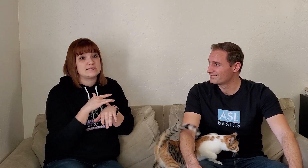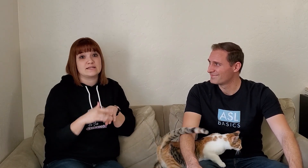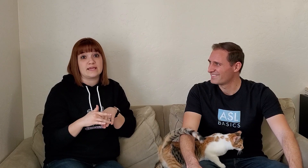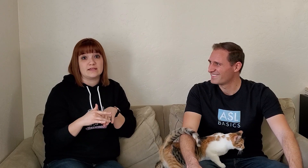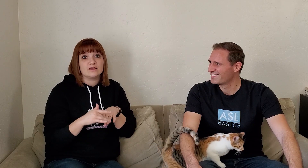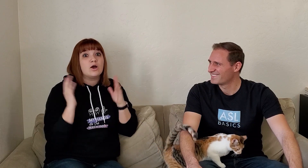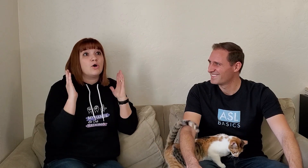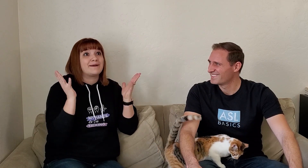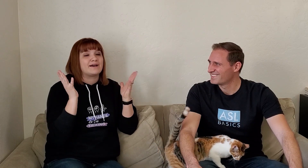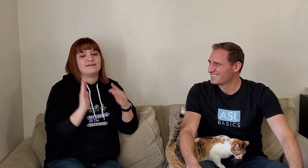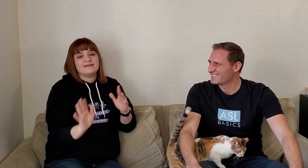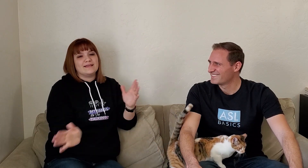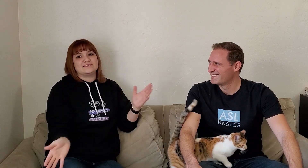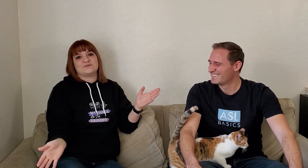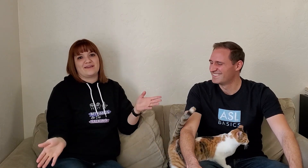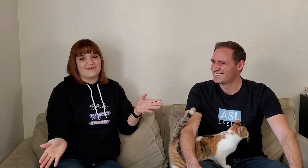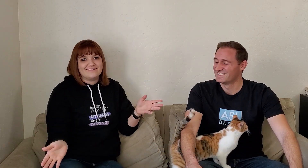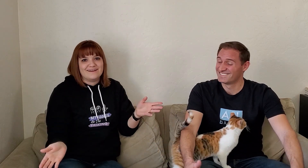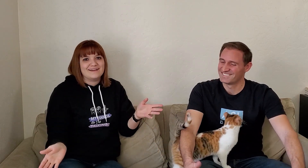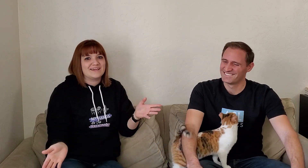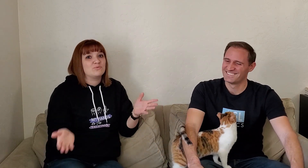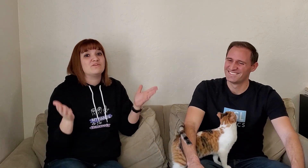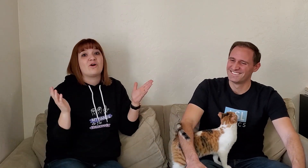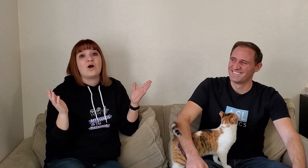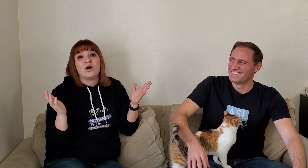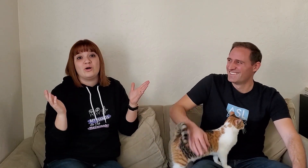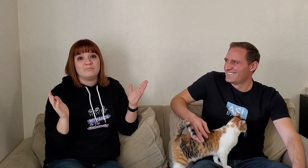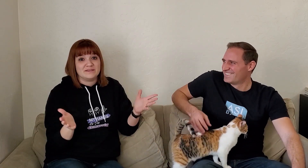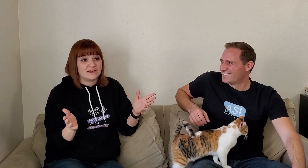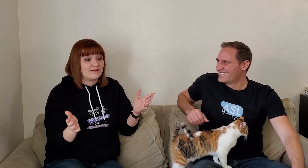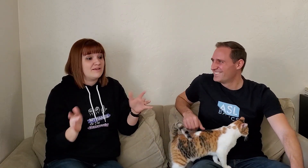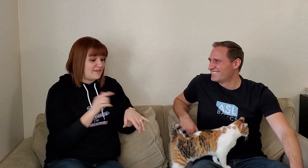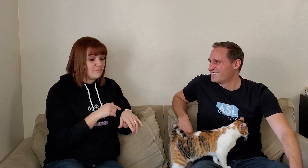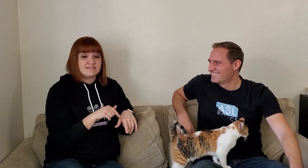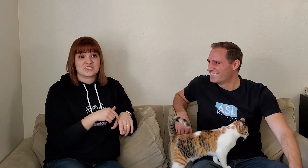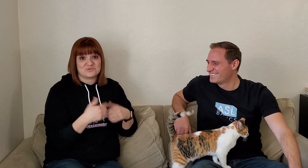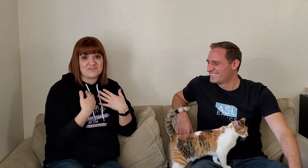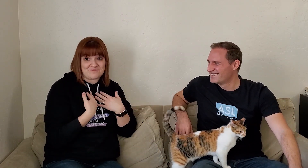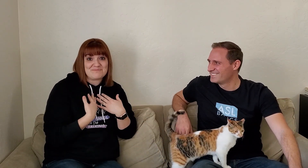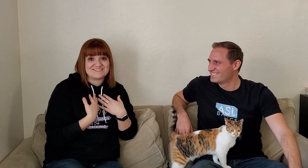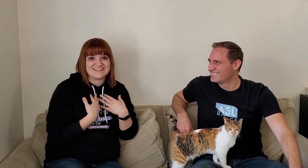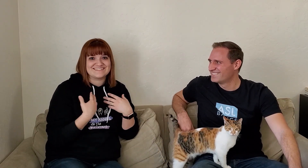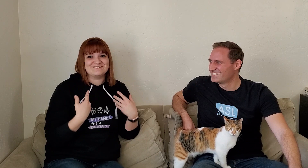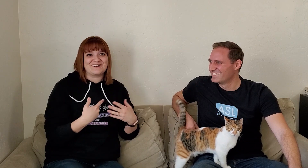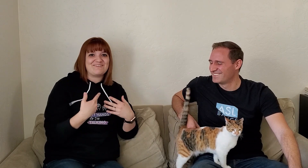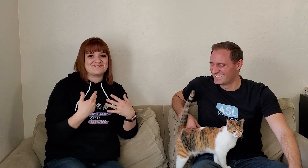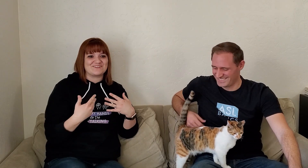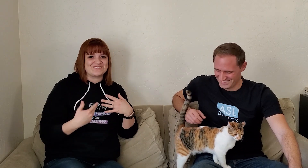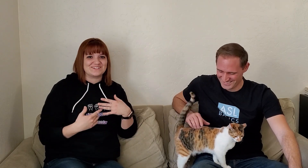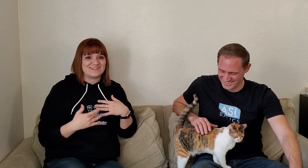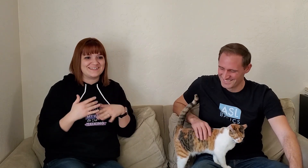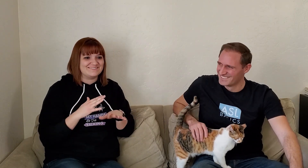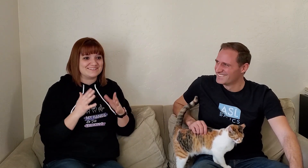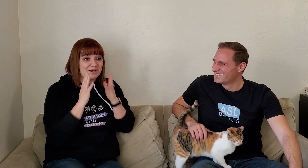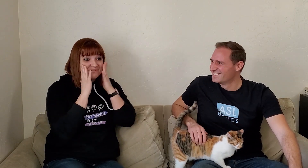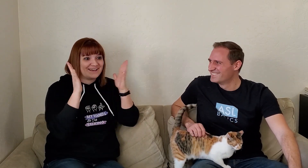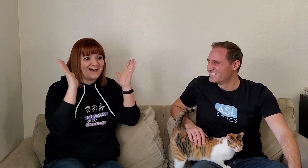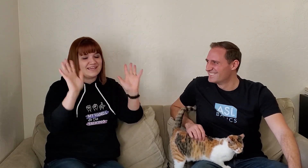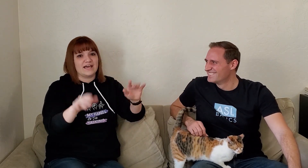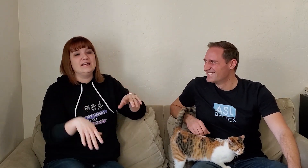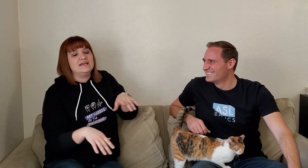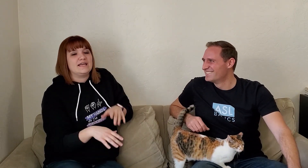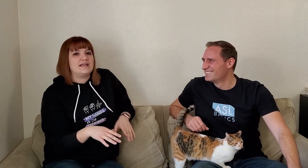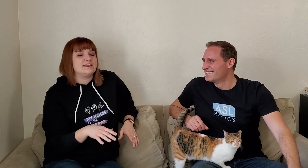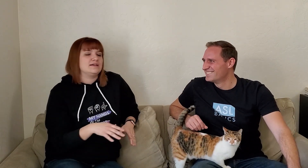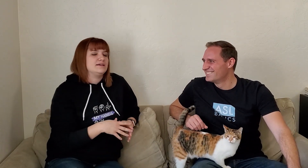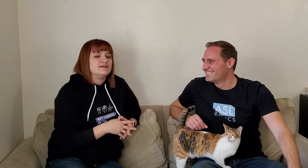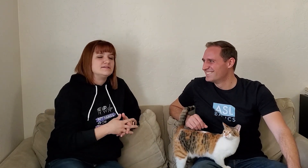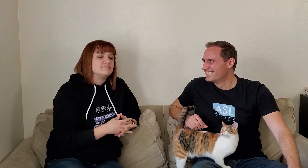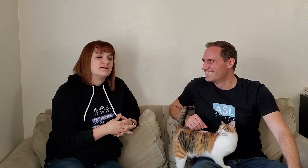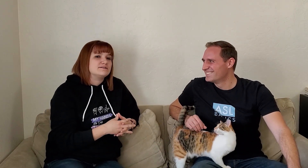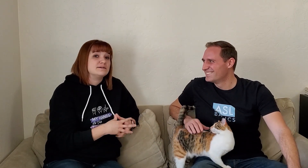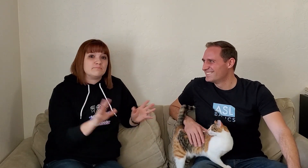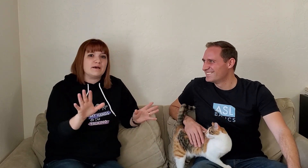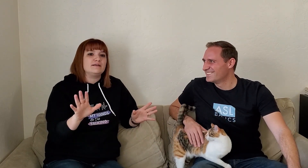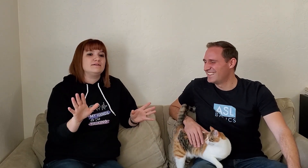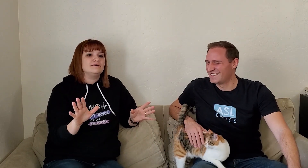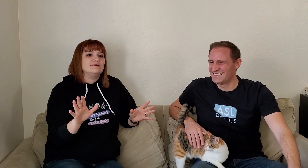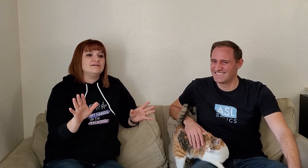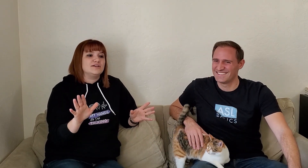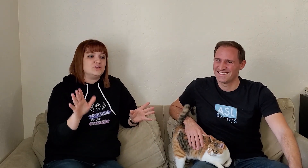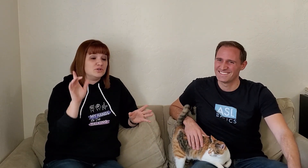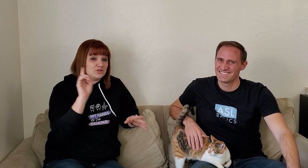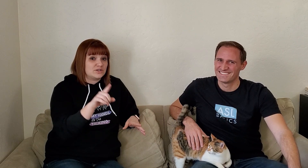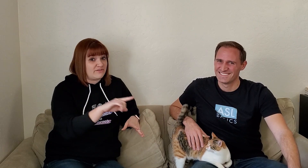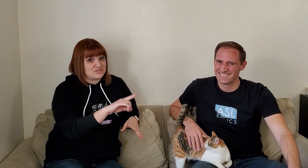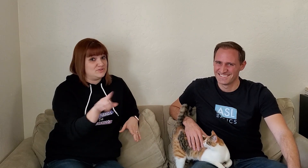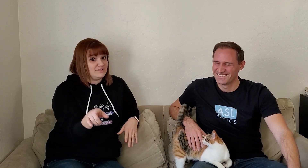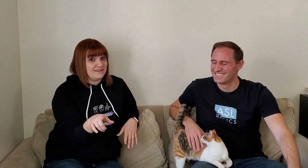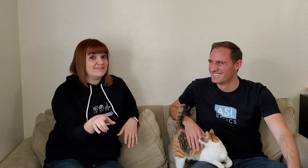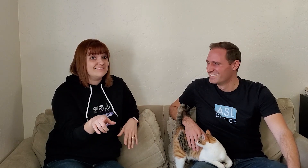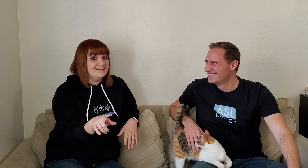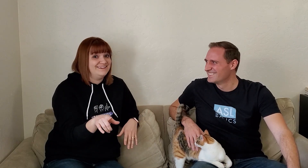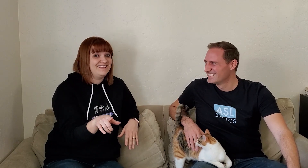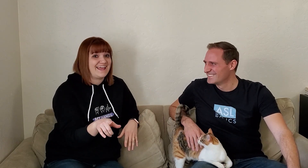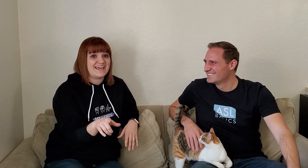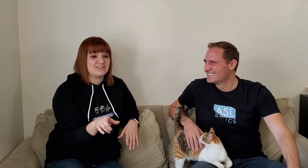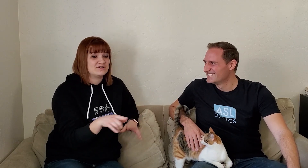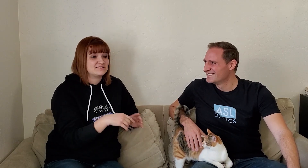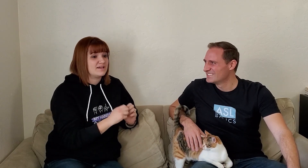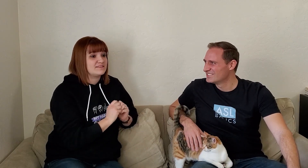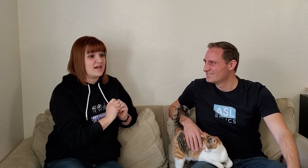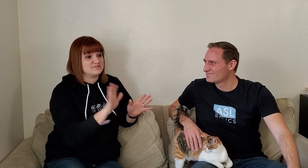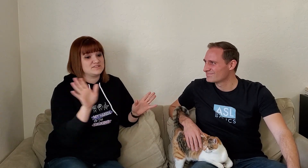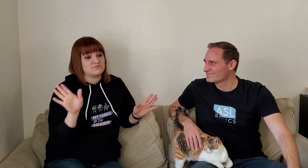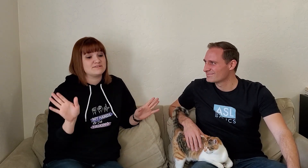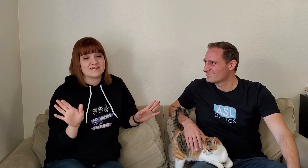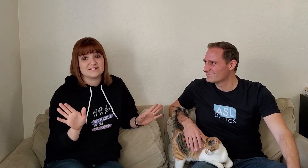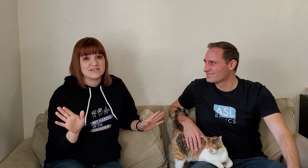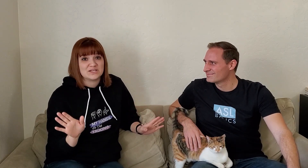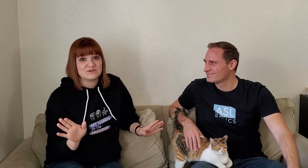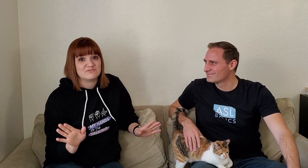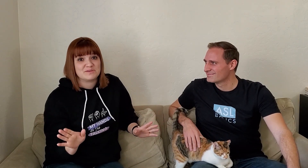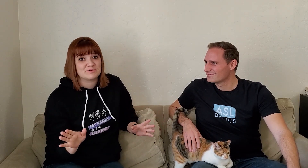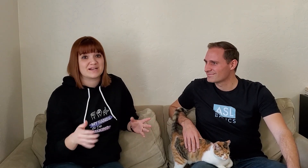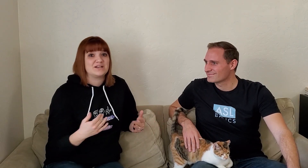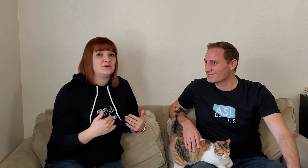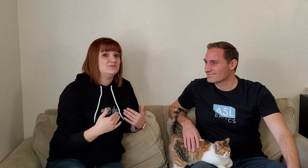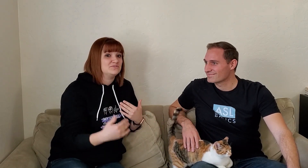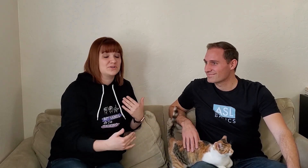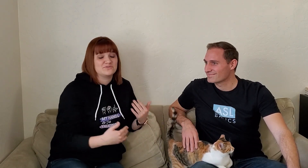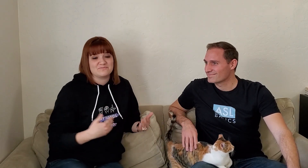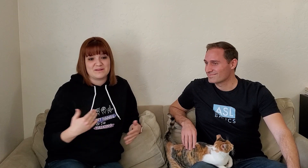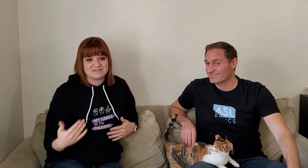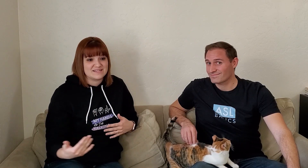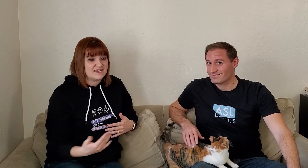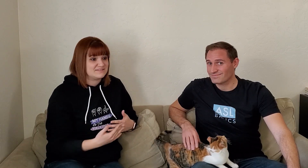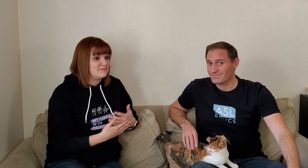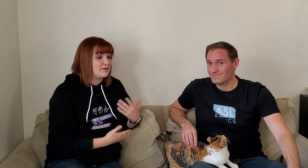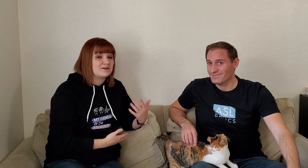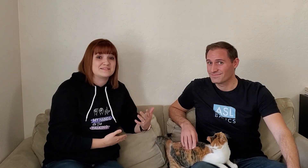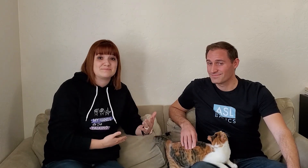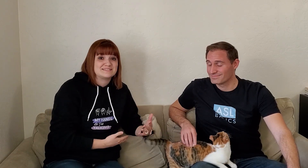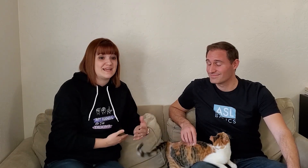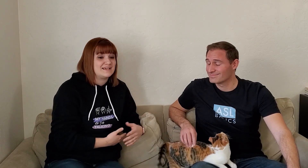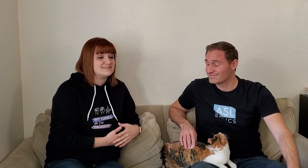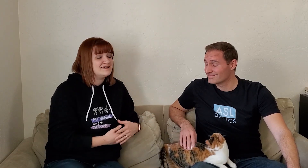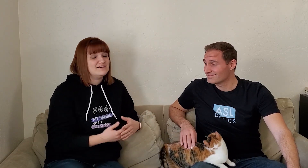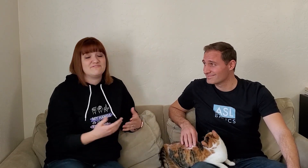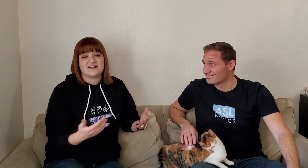signed